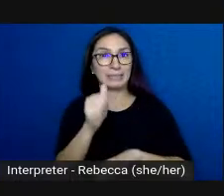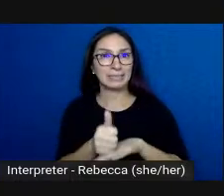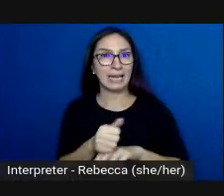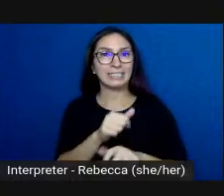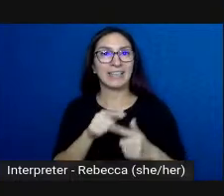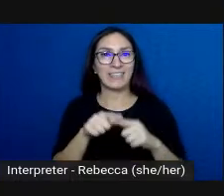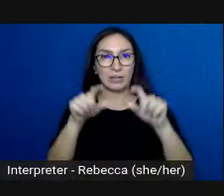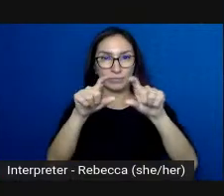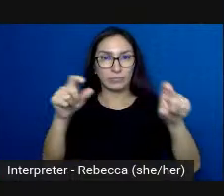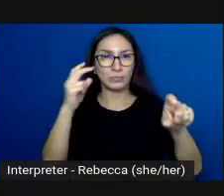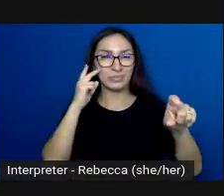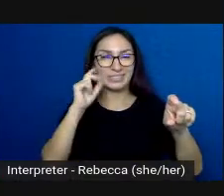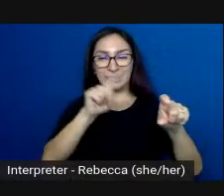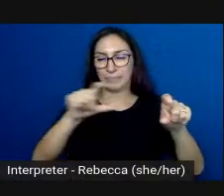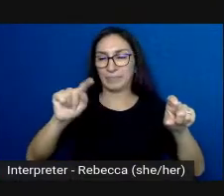WordPress administration as well and go to the settings,